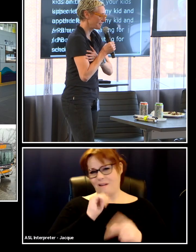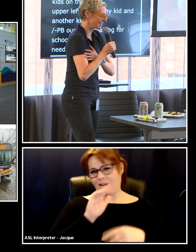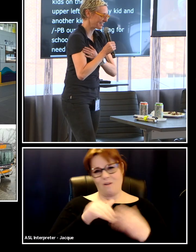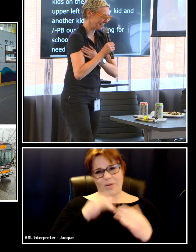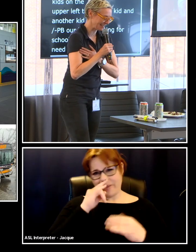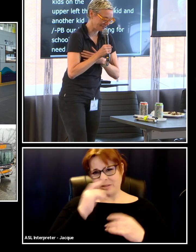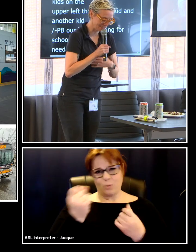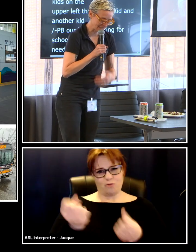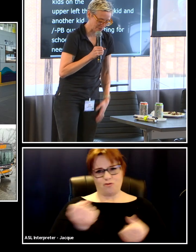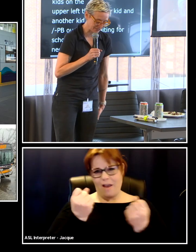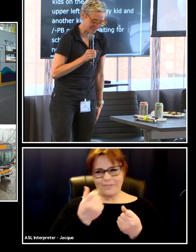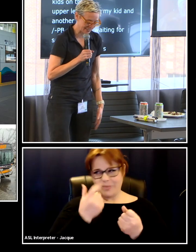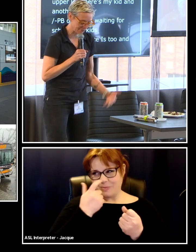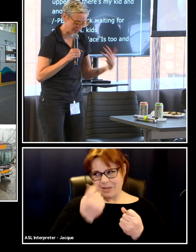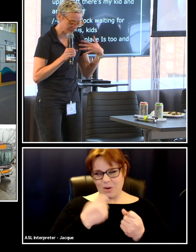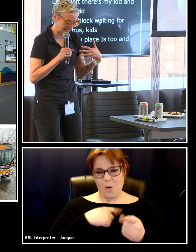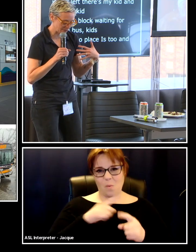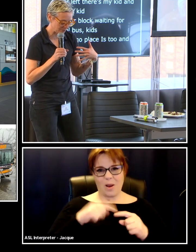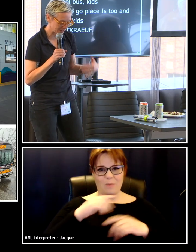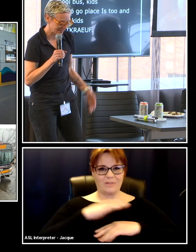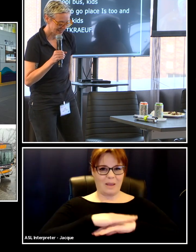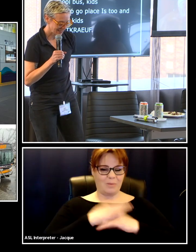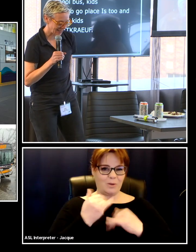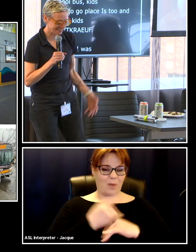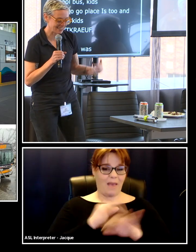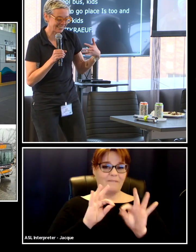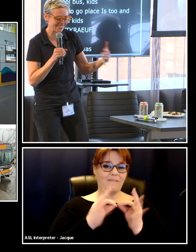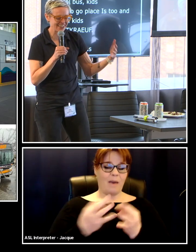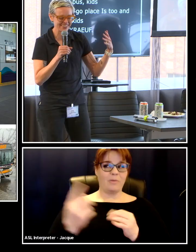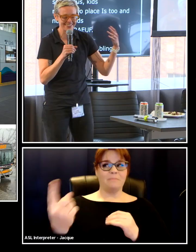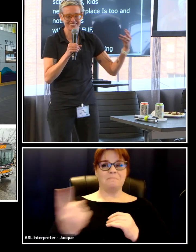It was interesting as I was tabling today, a family came up and I was telling about, you know,